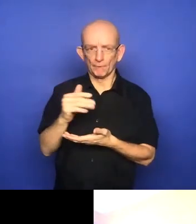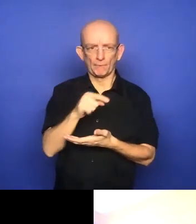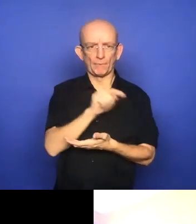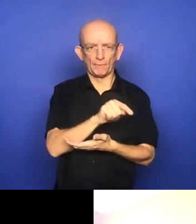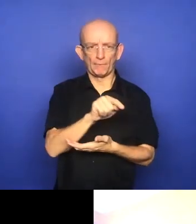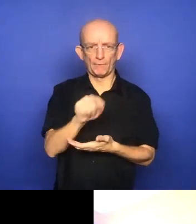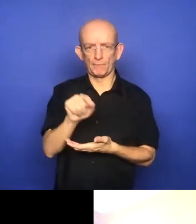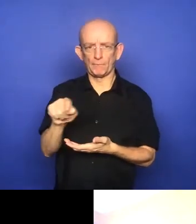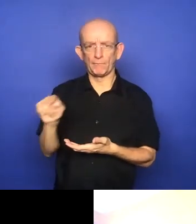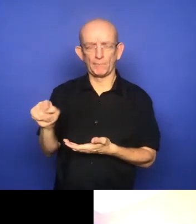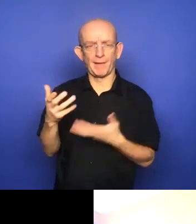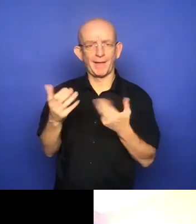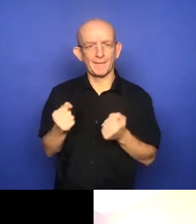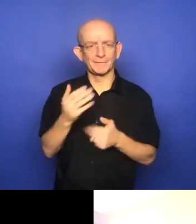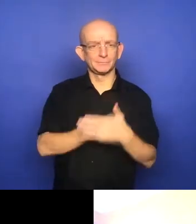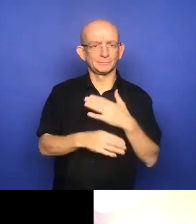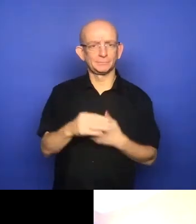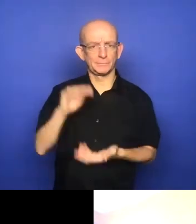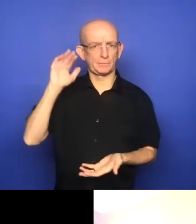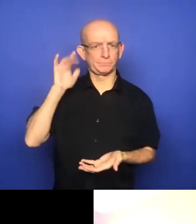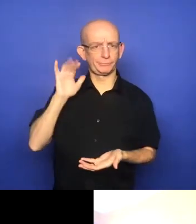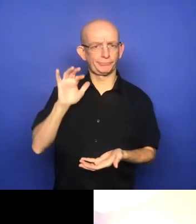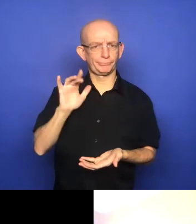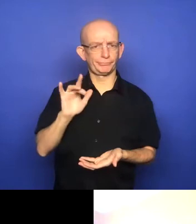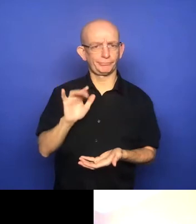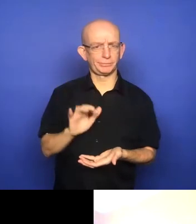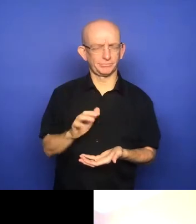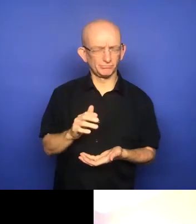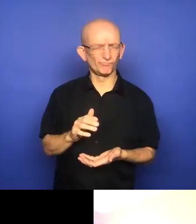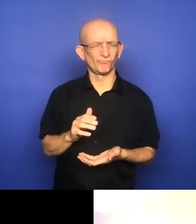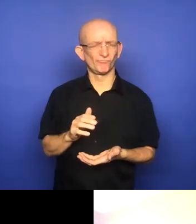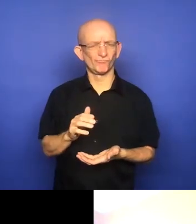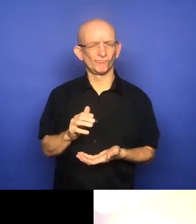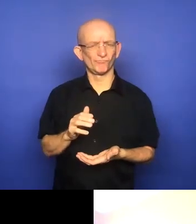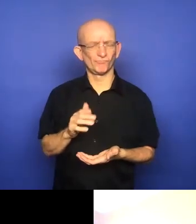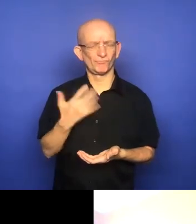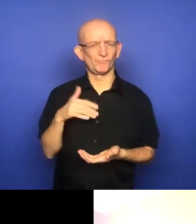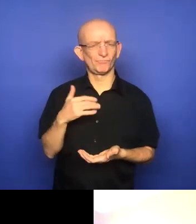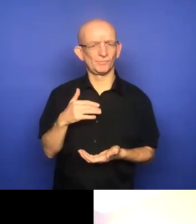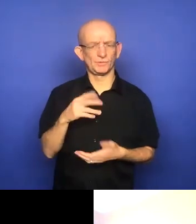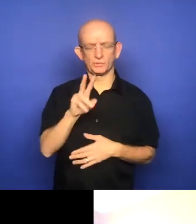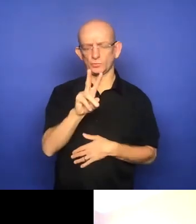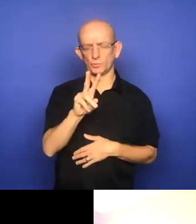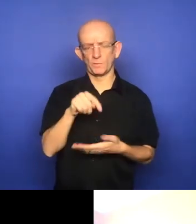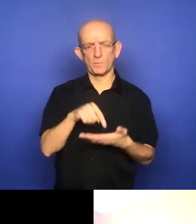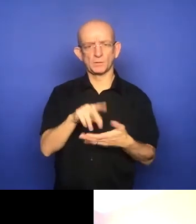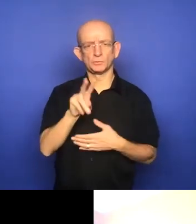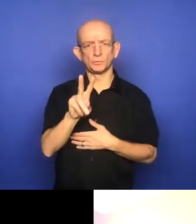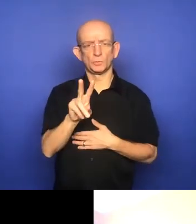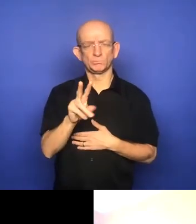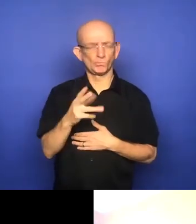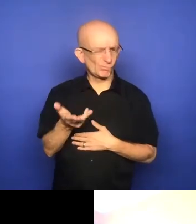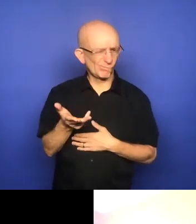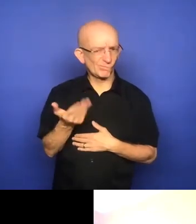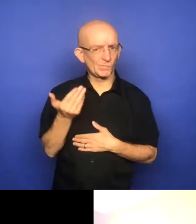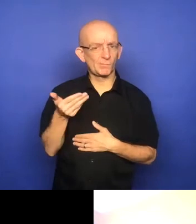prevalence has gone down to